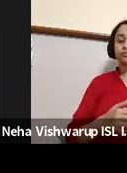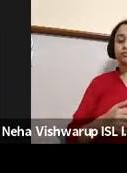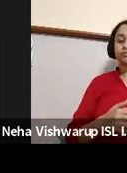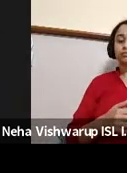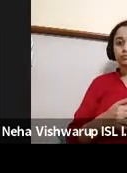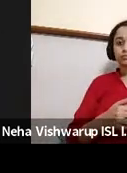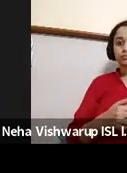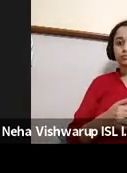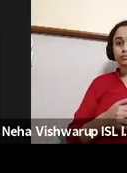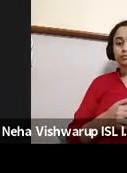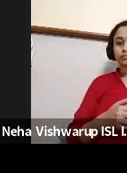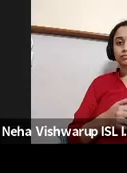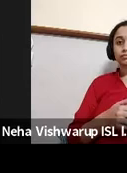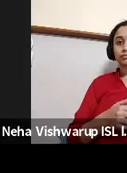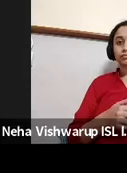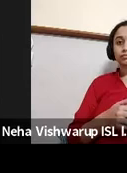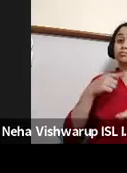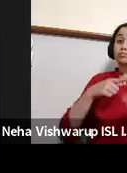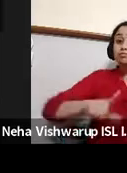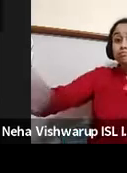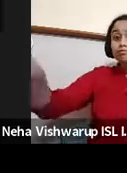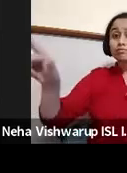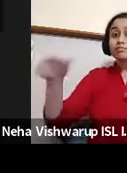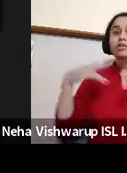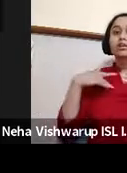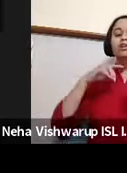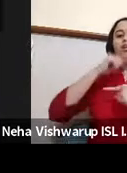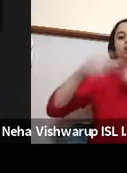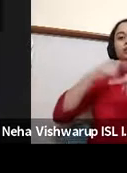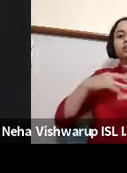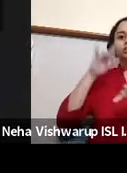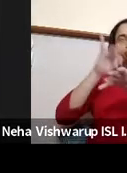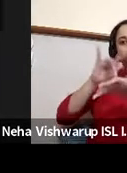Nagda's growth into an industrial center in major pradesh was felt increasingly by the smaller